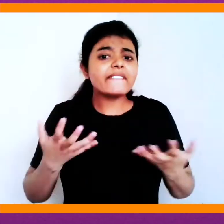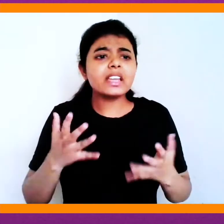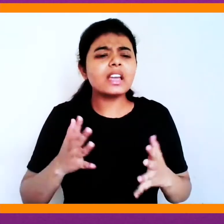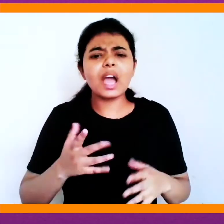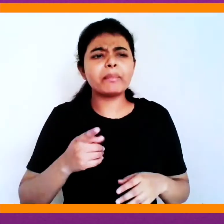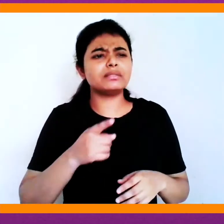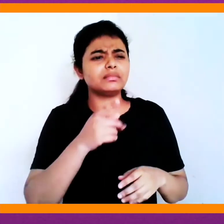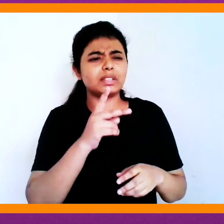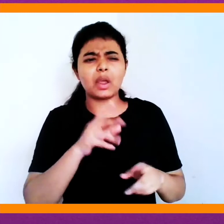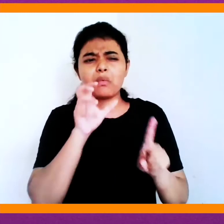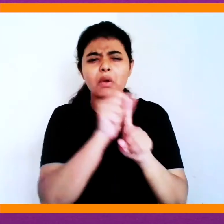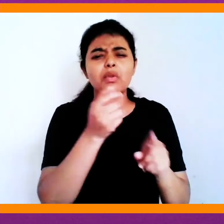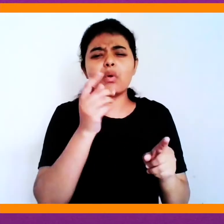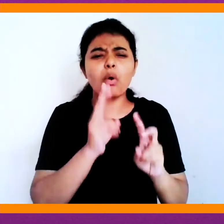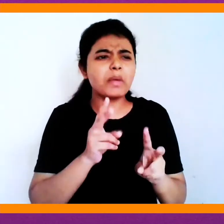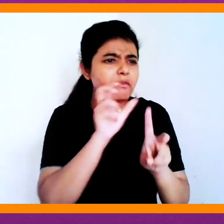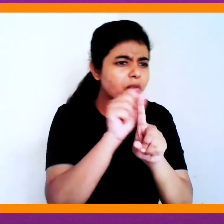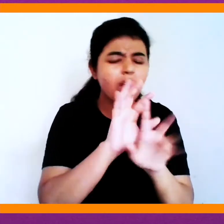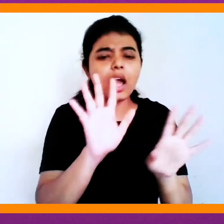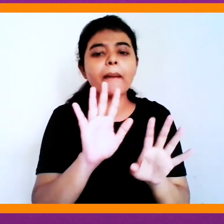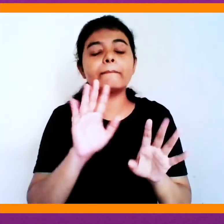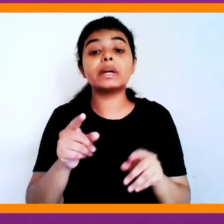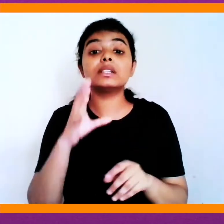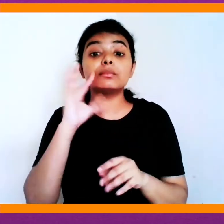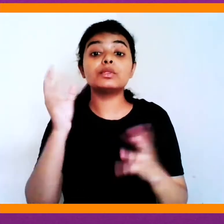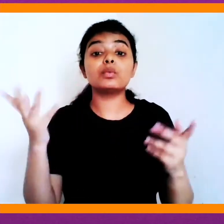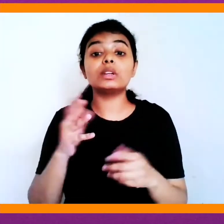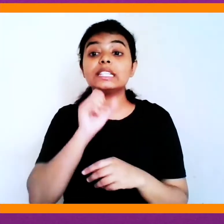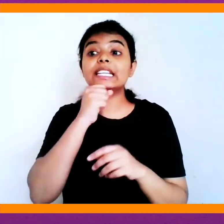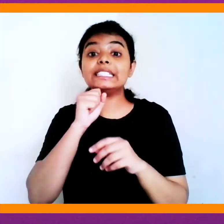say there may be increase in weight it's not normally seen with the newer contraceptives